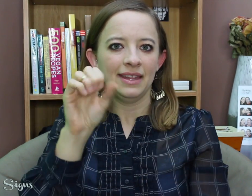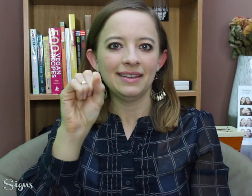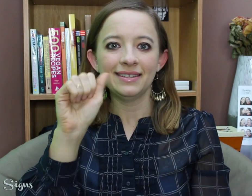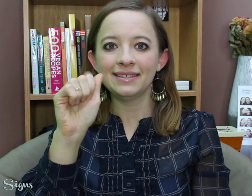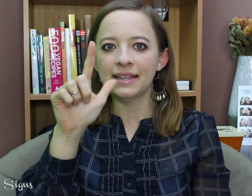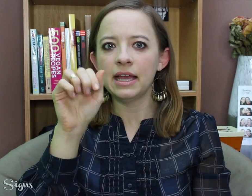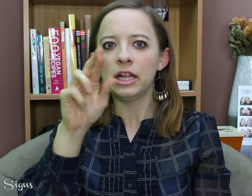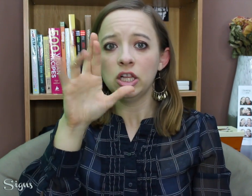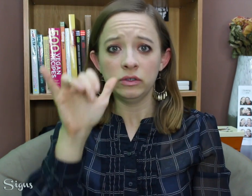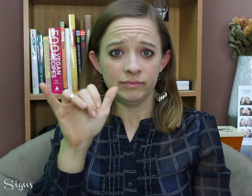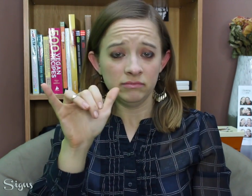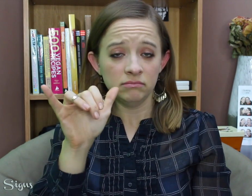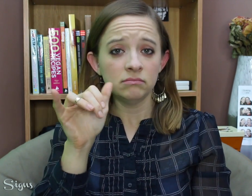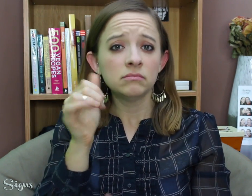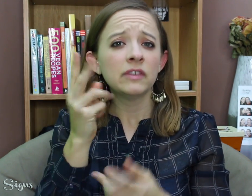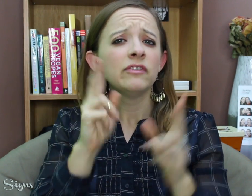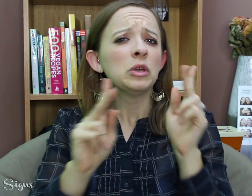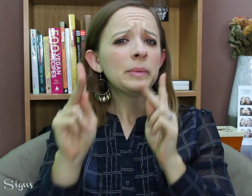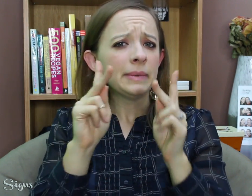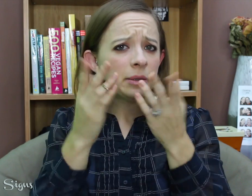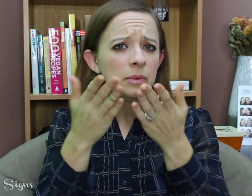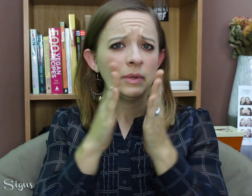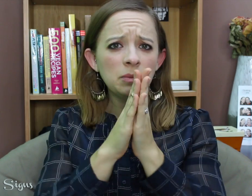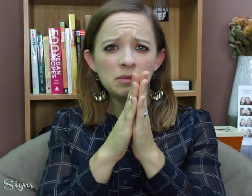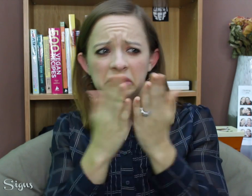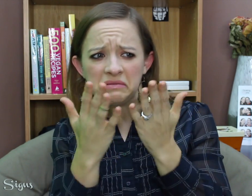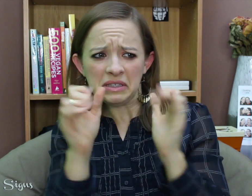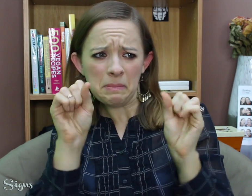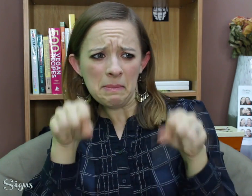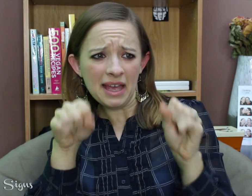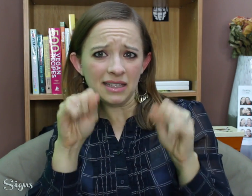interpreter's salary. So a few people have